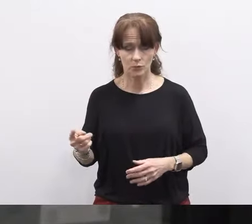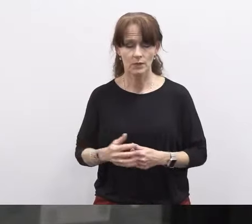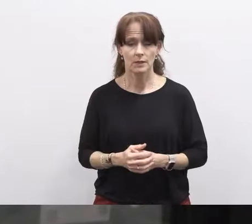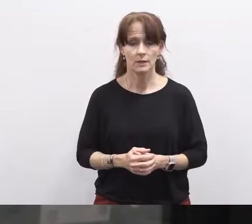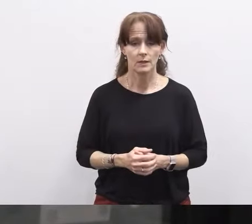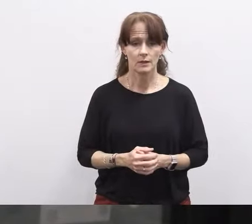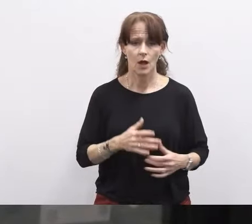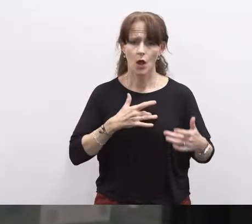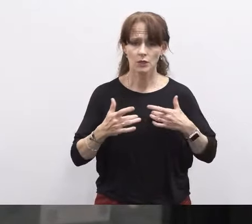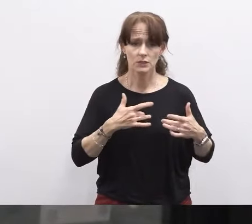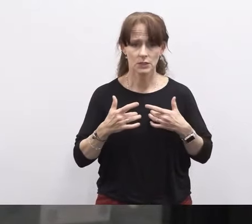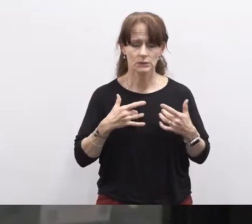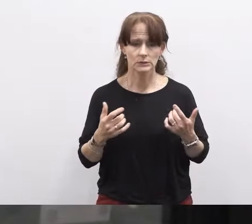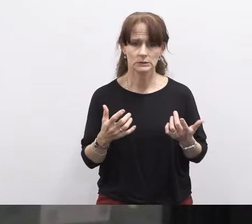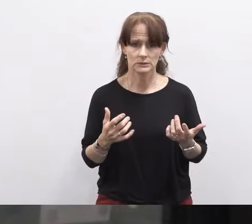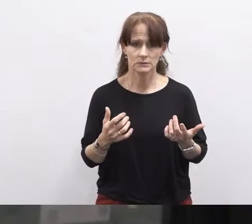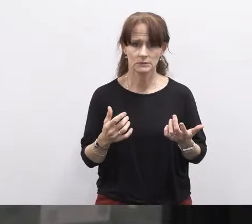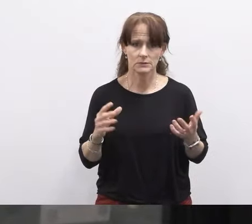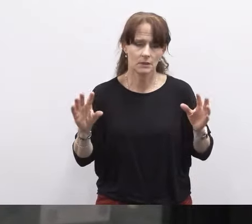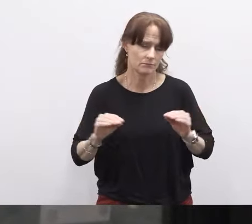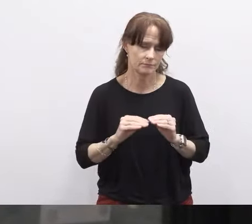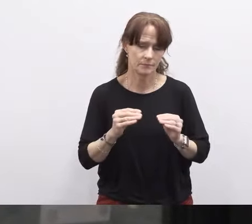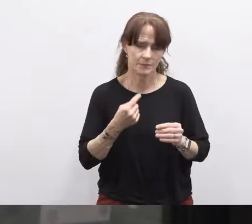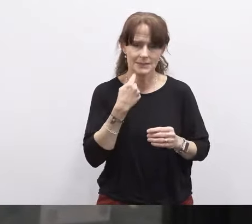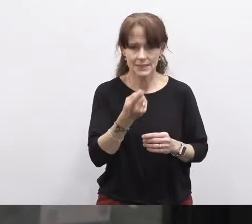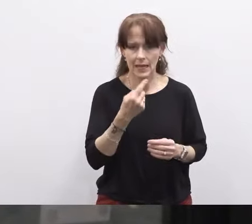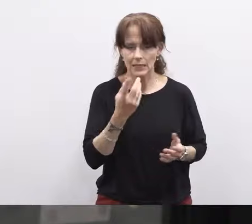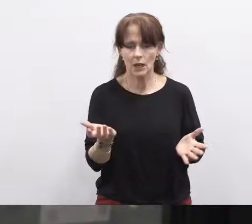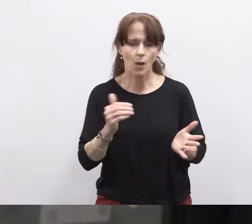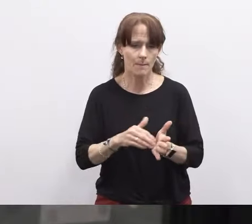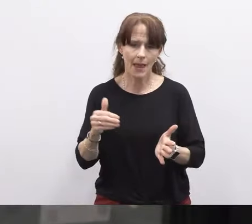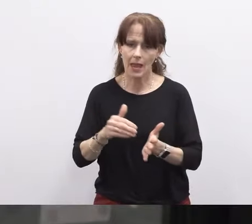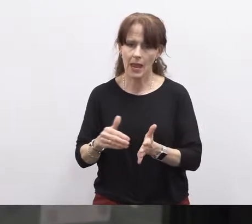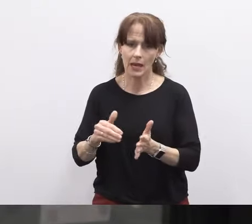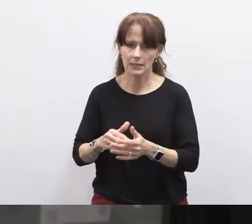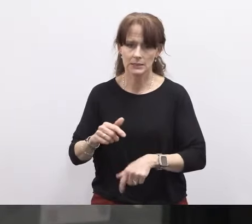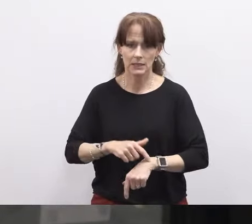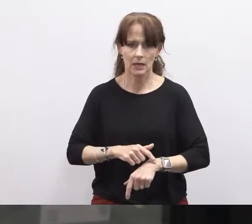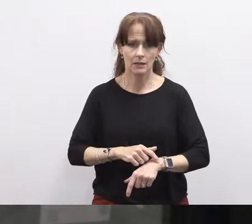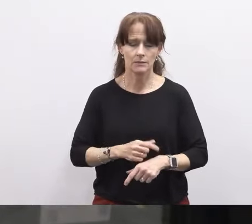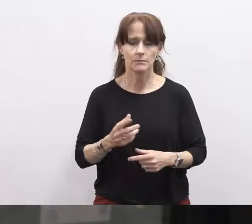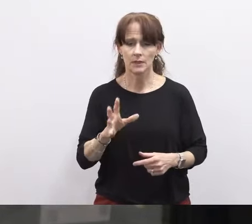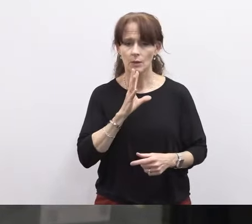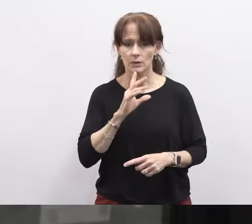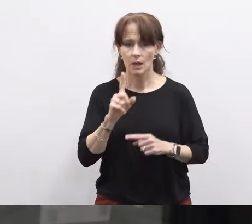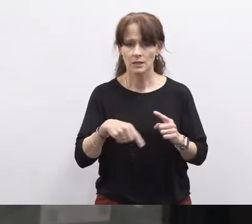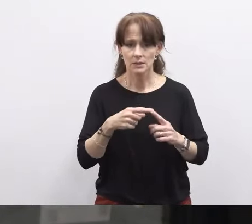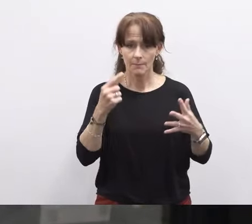Our concerns are been stated many and numerous times. I'd just like to cover some points real fast.